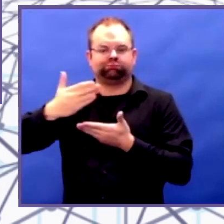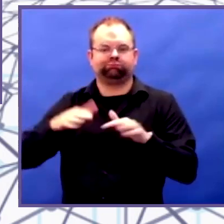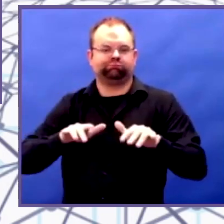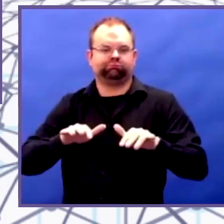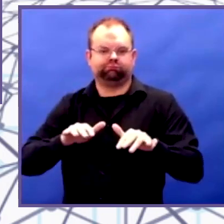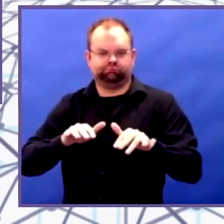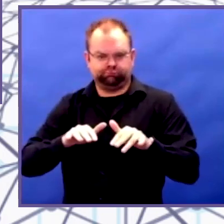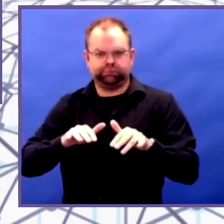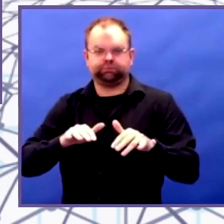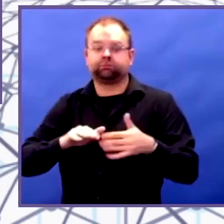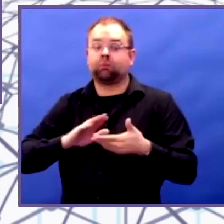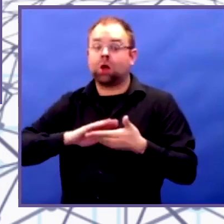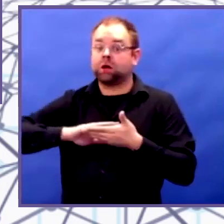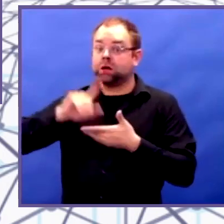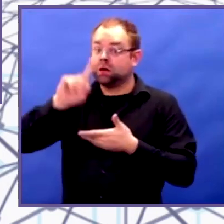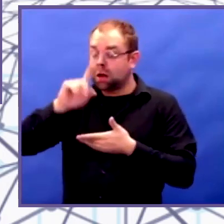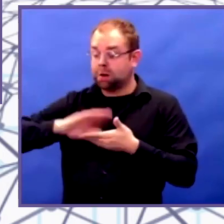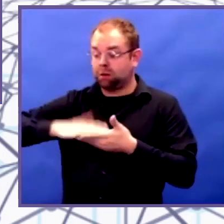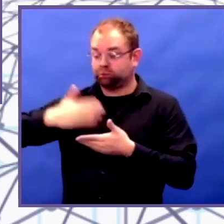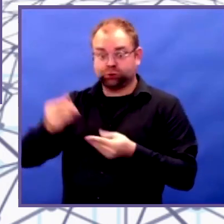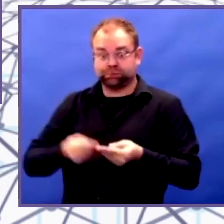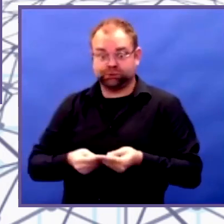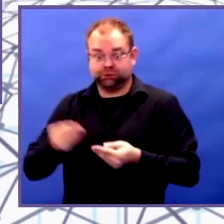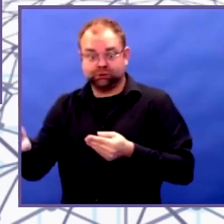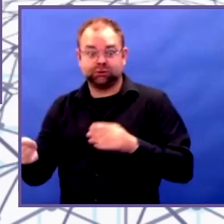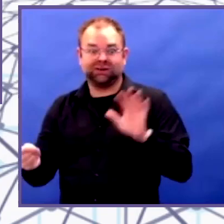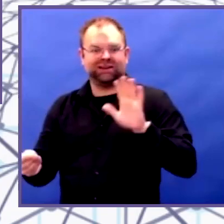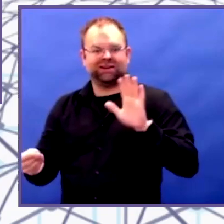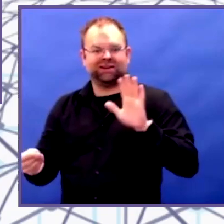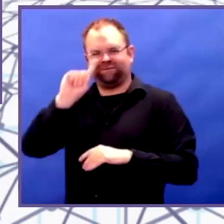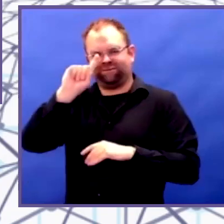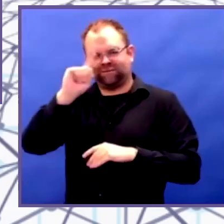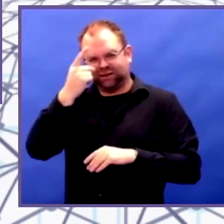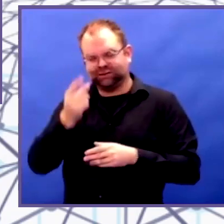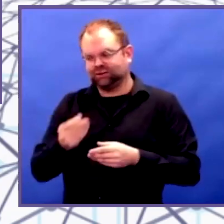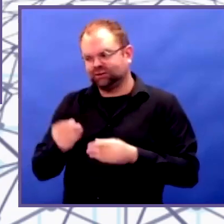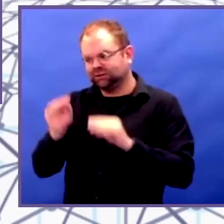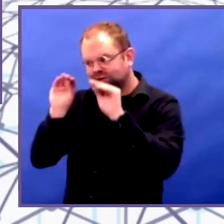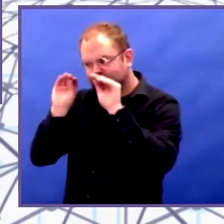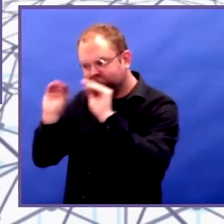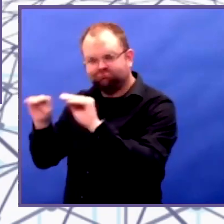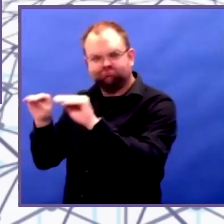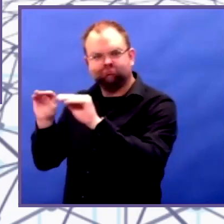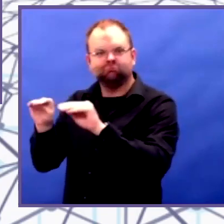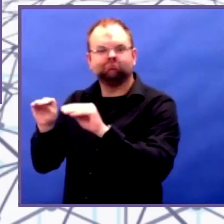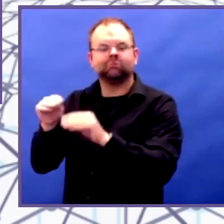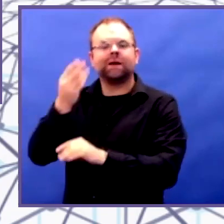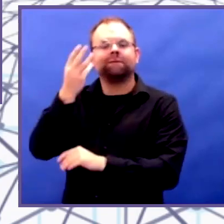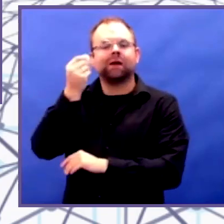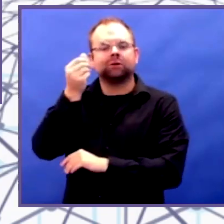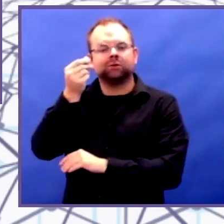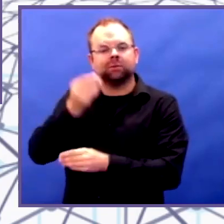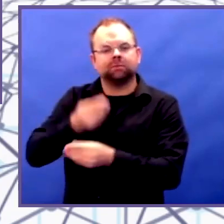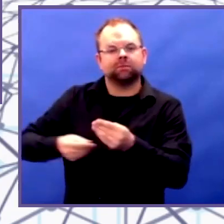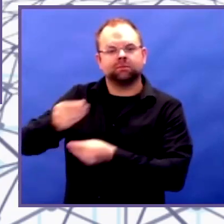Today, the government of Sierra Leone is providing cash to a considerable number of our persons with disabilities.